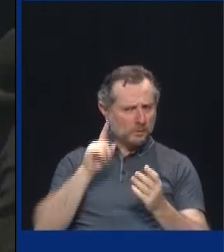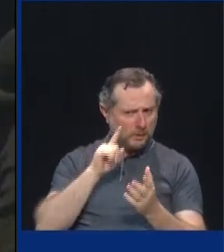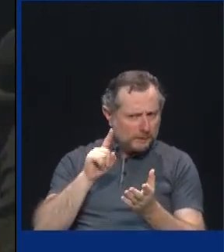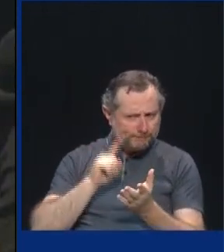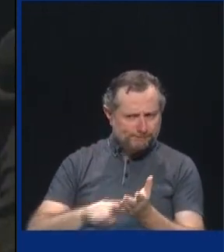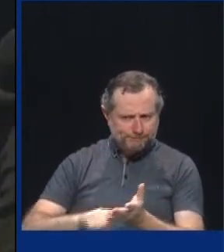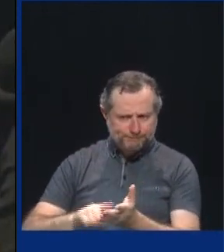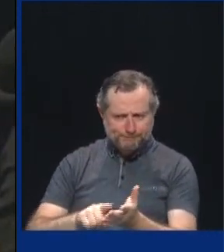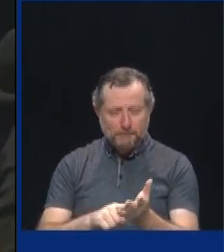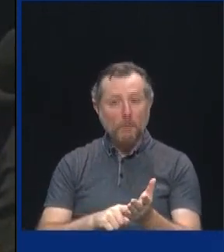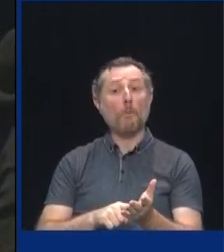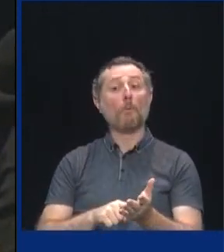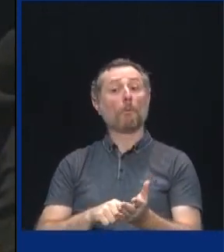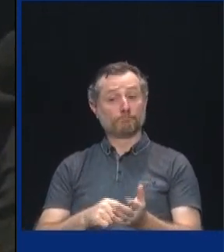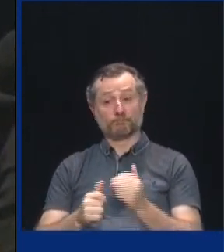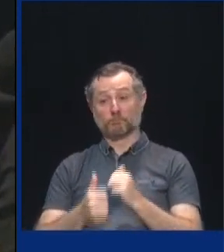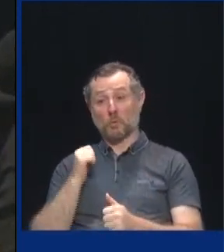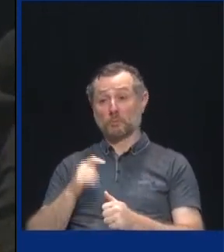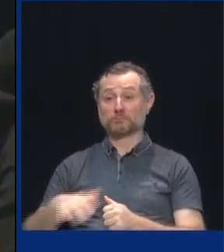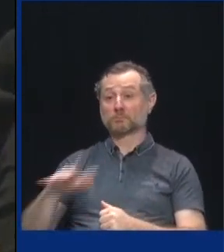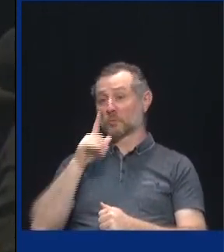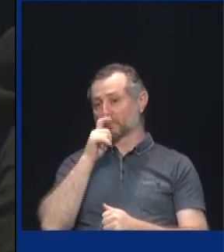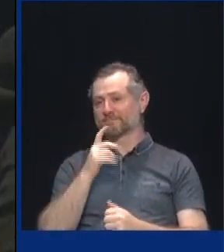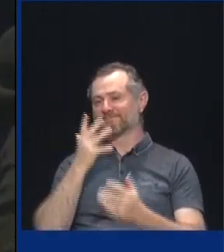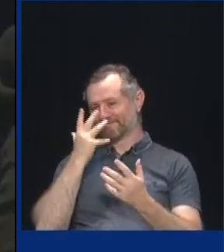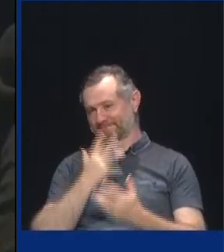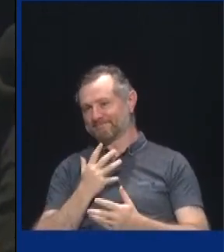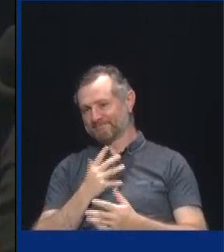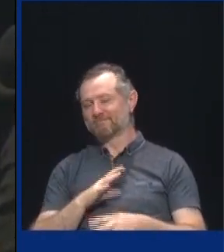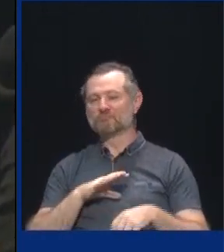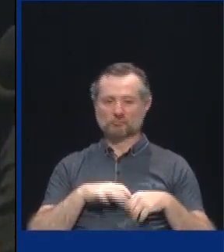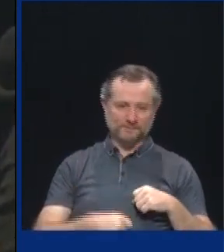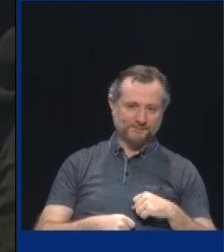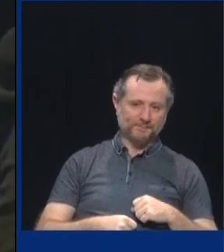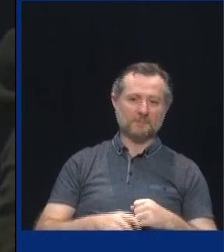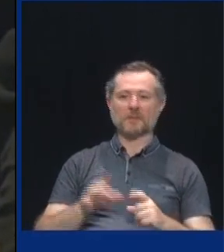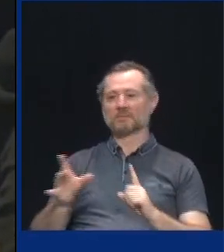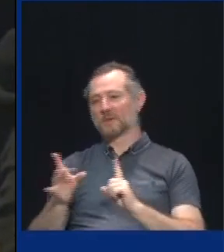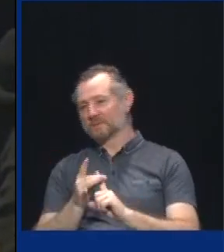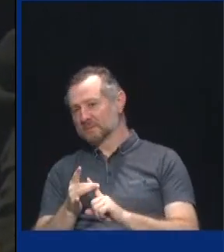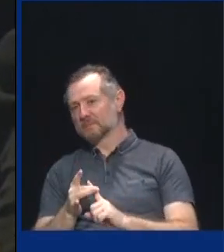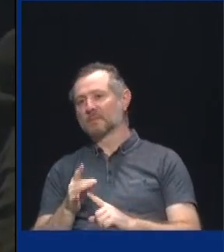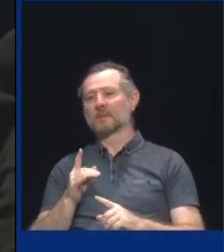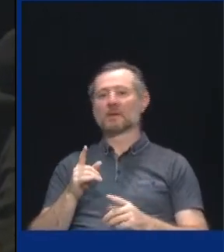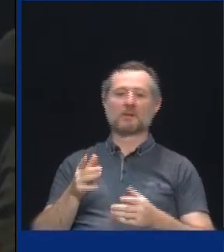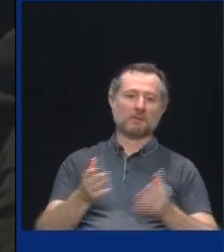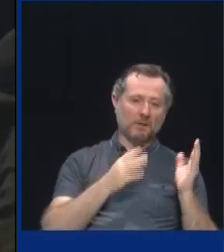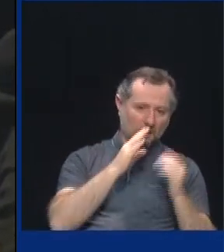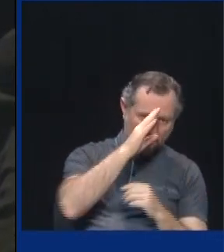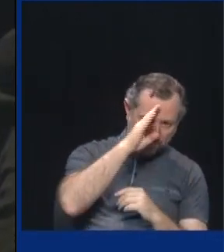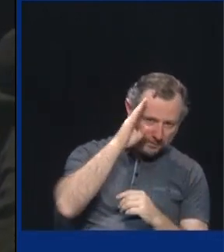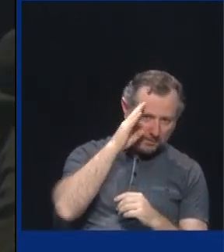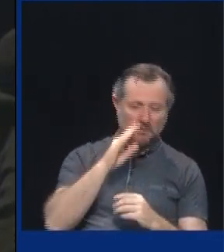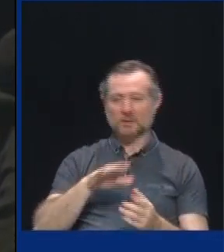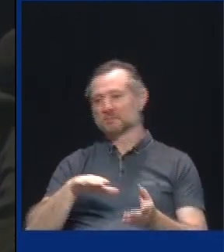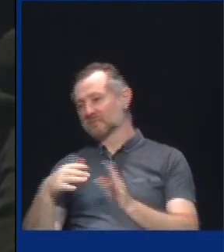THE RESEARCH, AS THE GOVERNOR TALKED TO US, IS SHOWING US THAT THE GREAT MAJORITY OF THOSE WHO